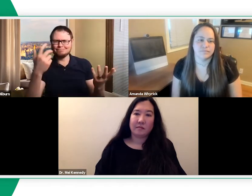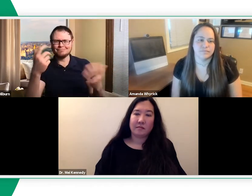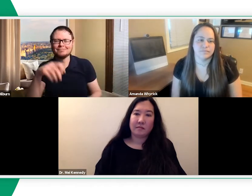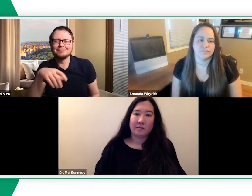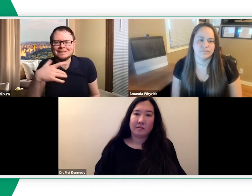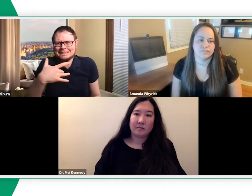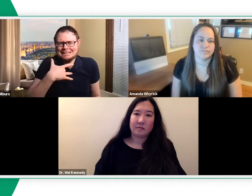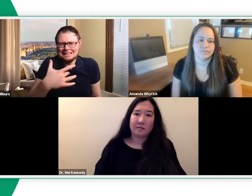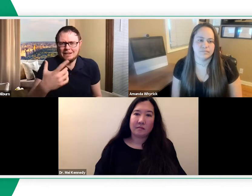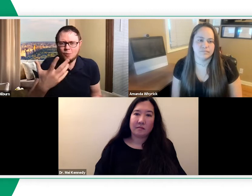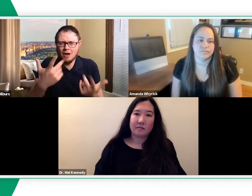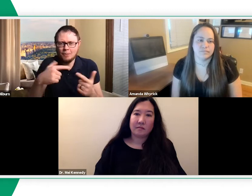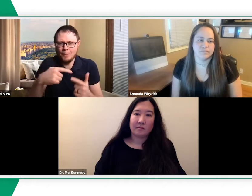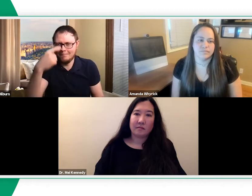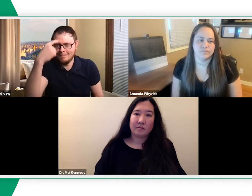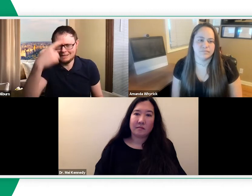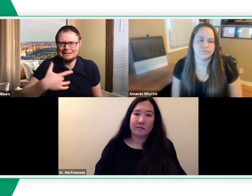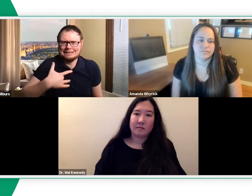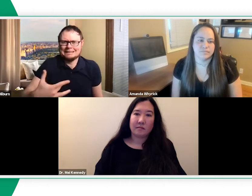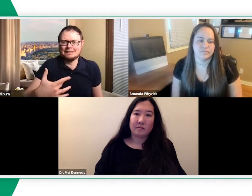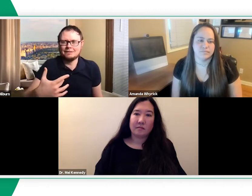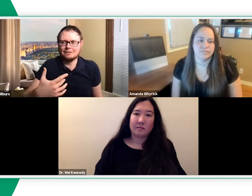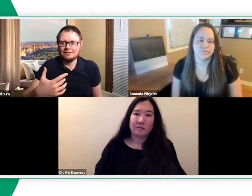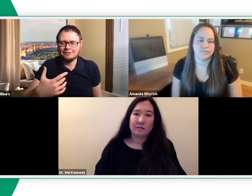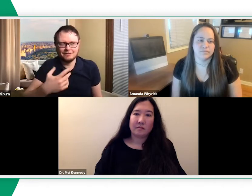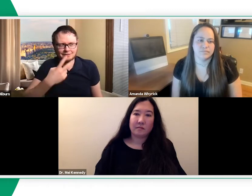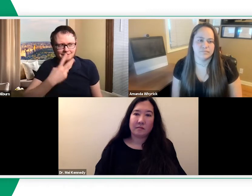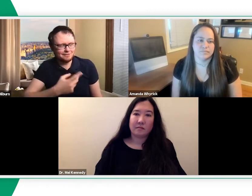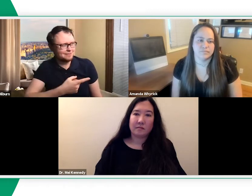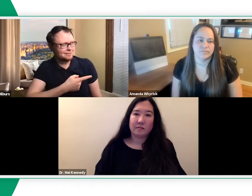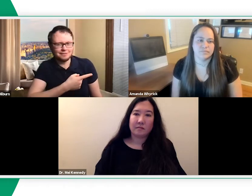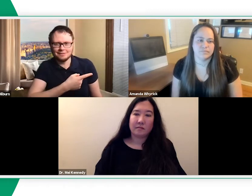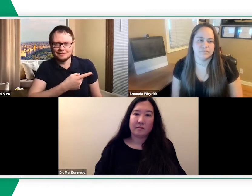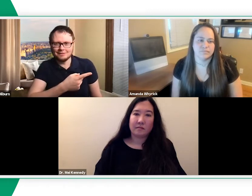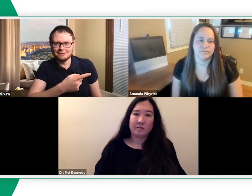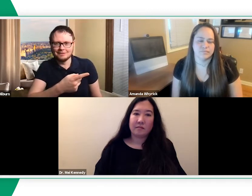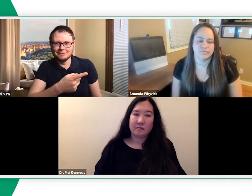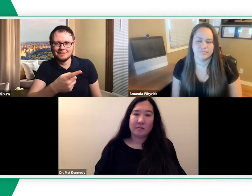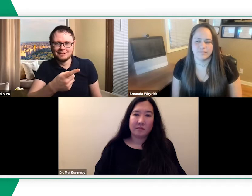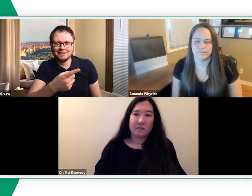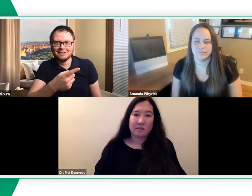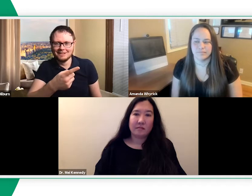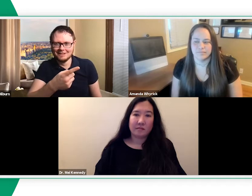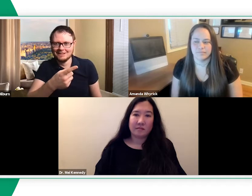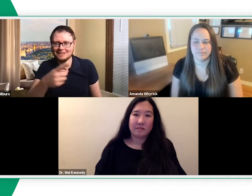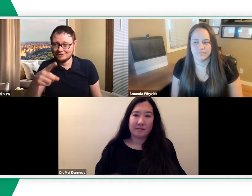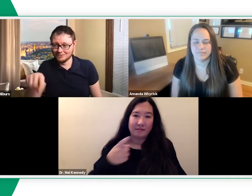the big deal, cybersecurity? What comes to mind when we think of cybersecurity?